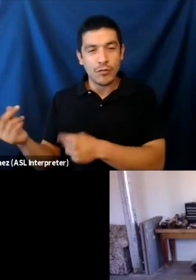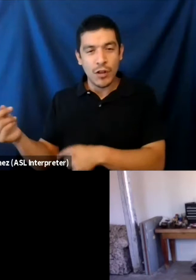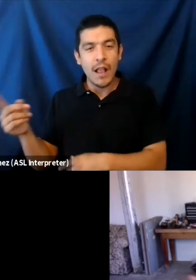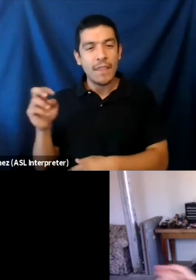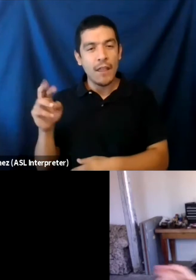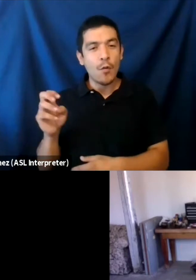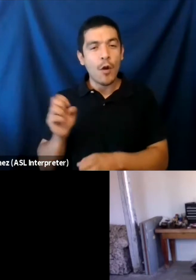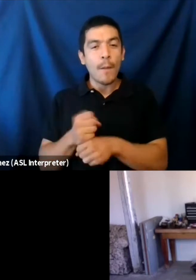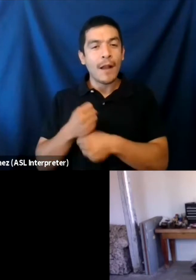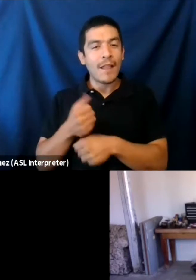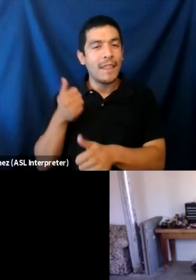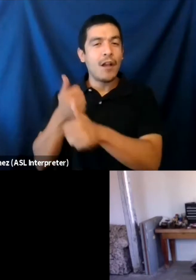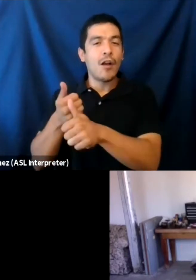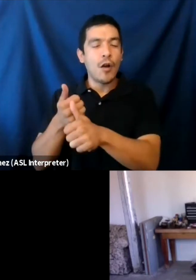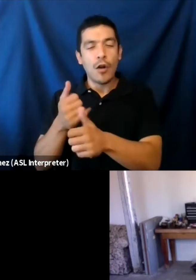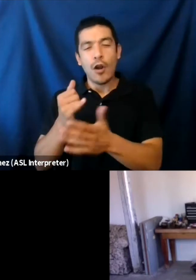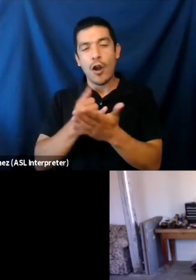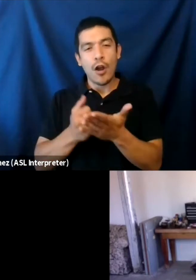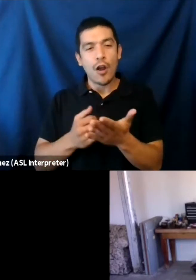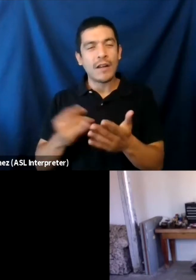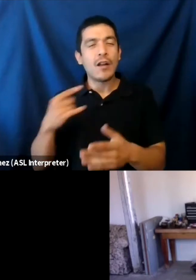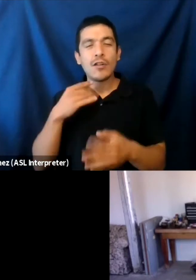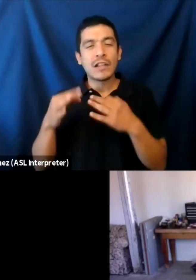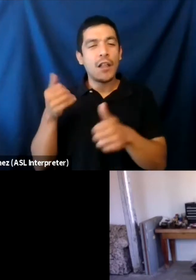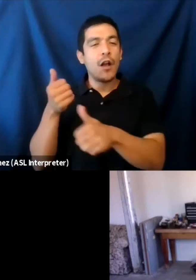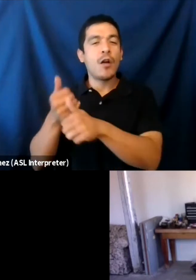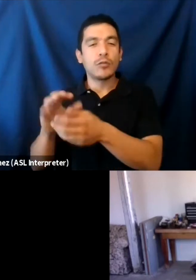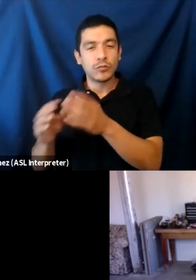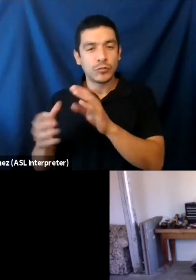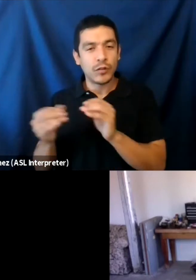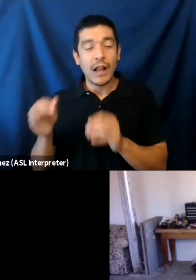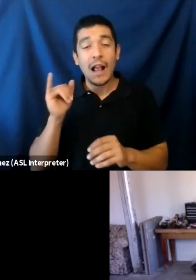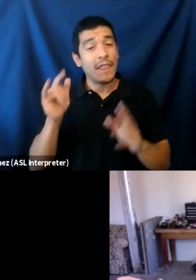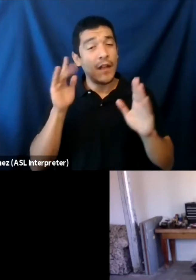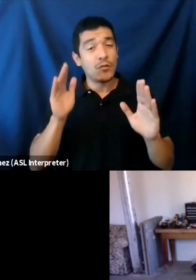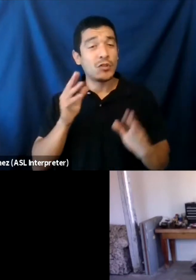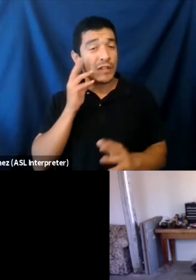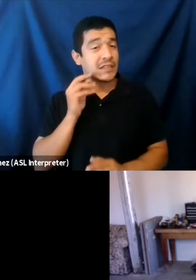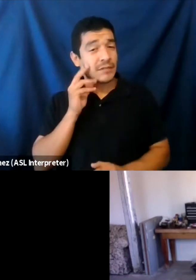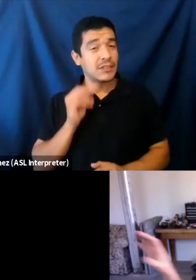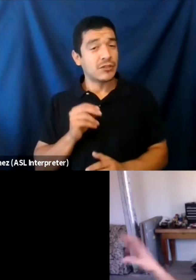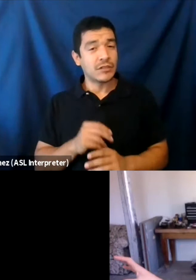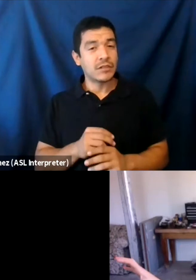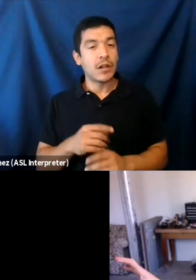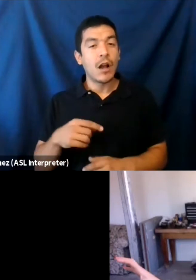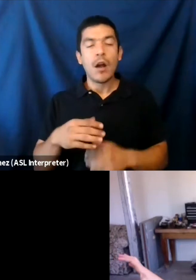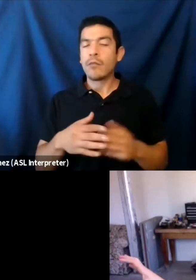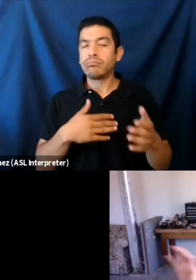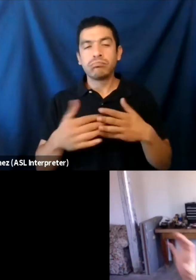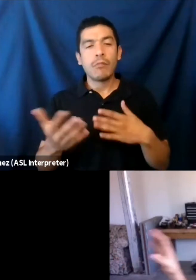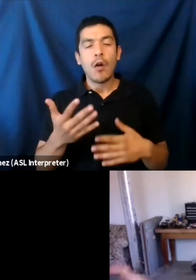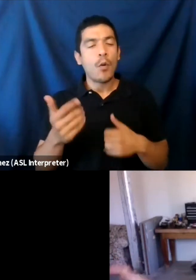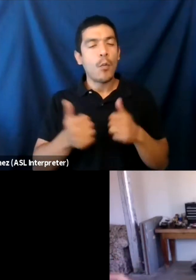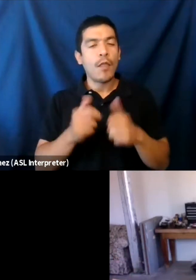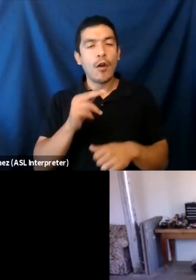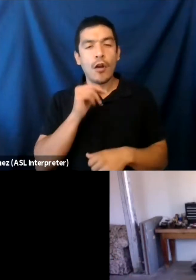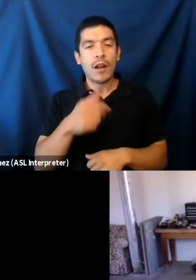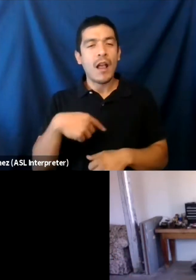They were making their own images, they were telling their own stories. And that was a great experience regardless of whether or not it was included in a film.